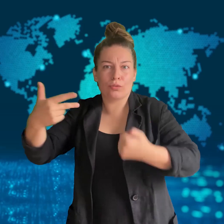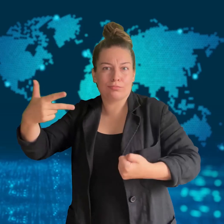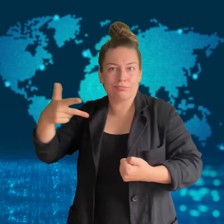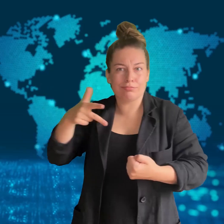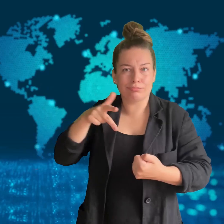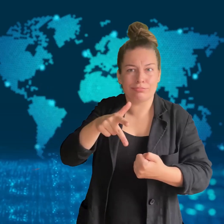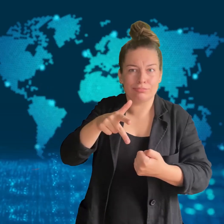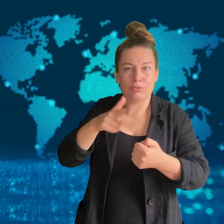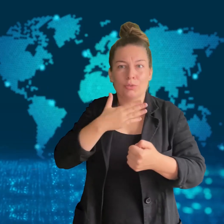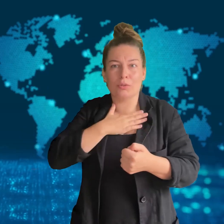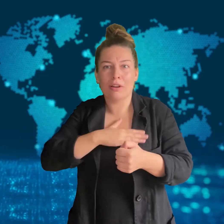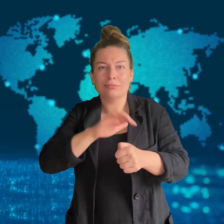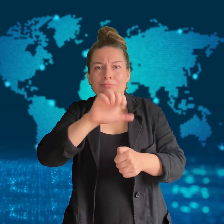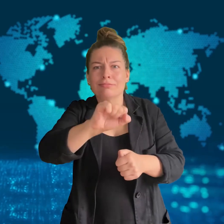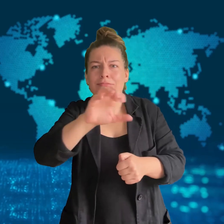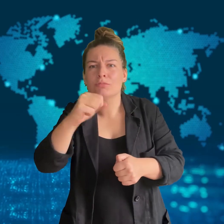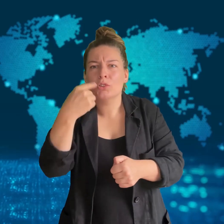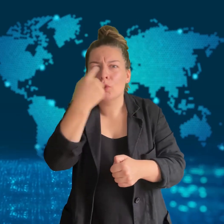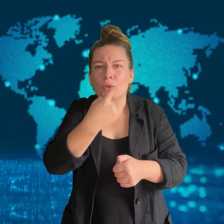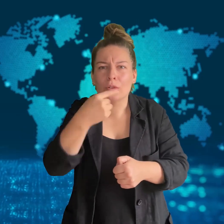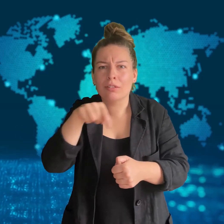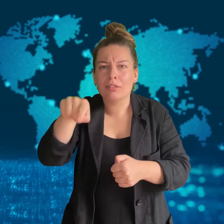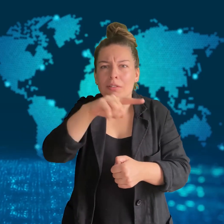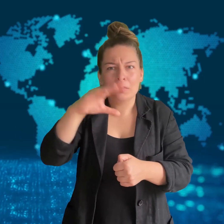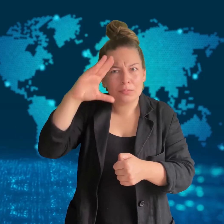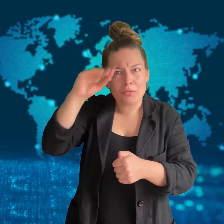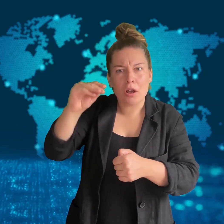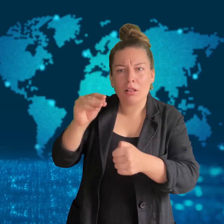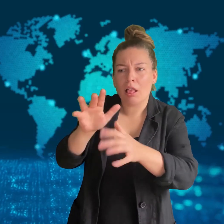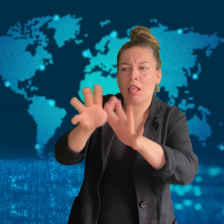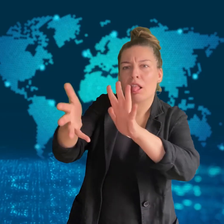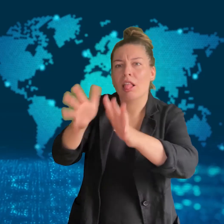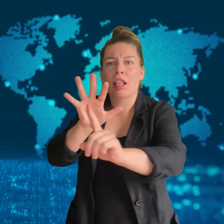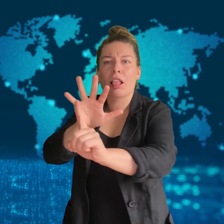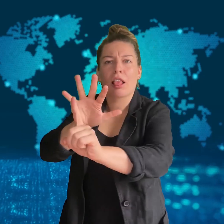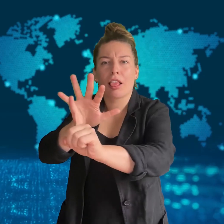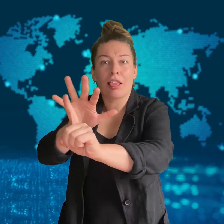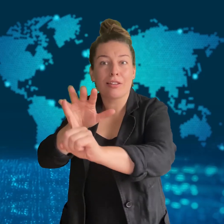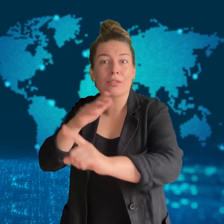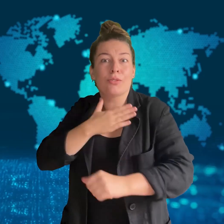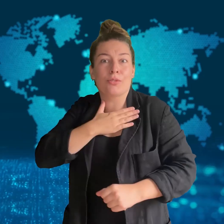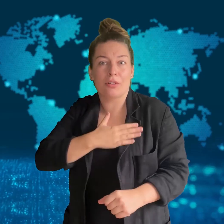and abused them instead.